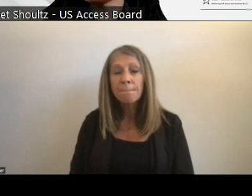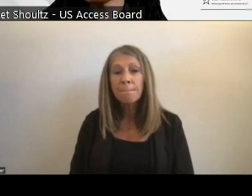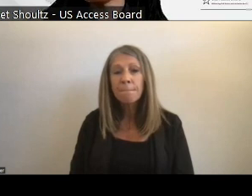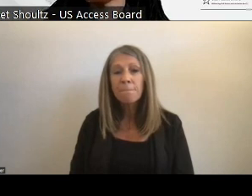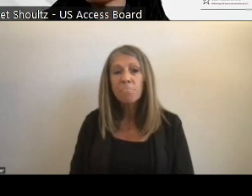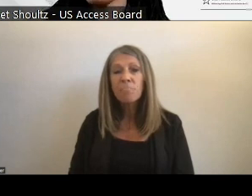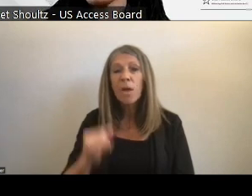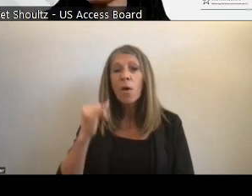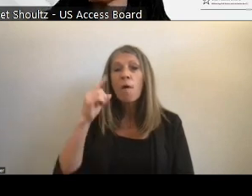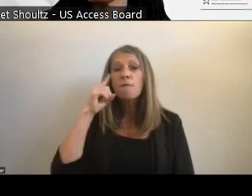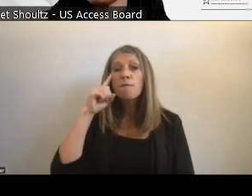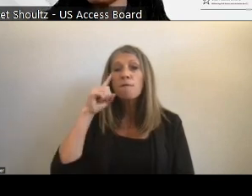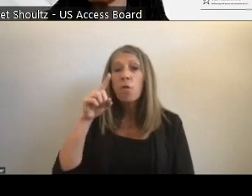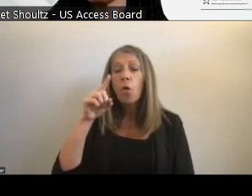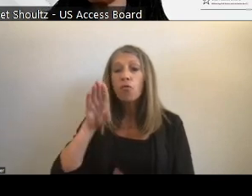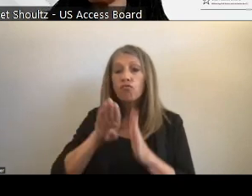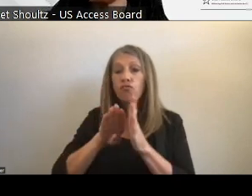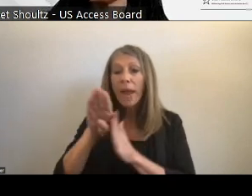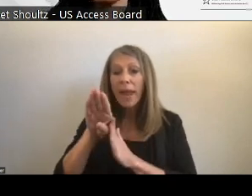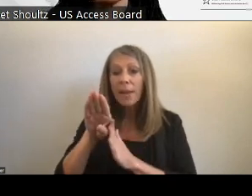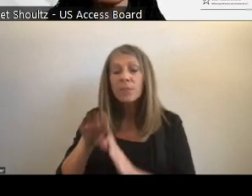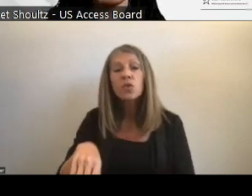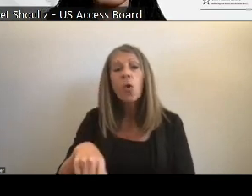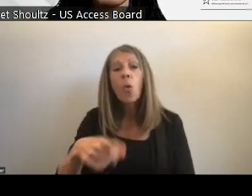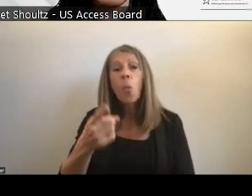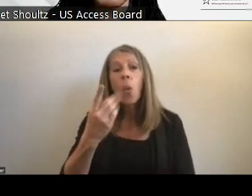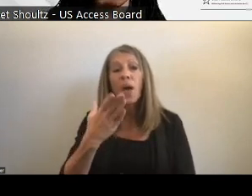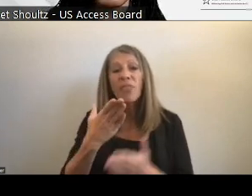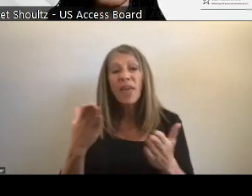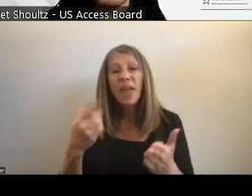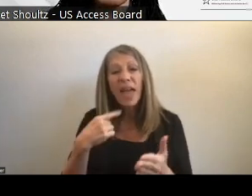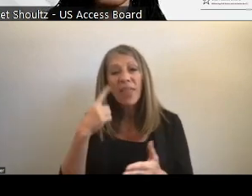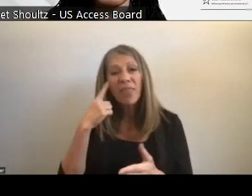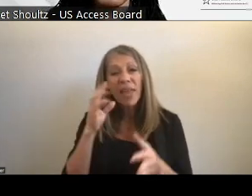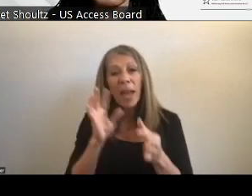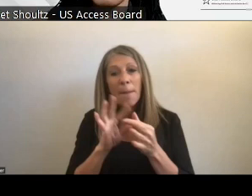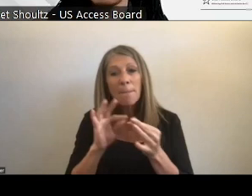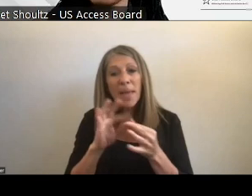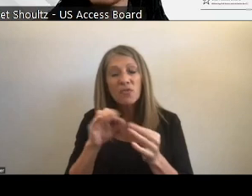So for ramps, one of the things we did and I think I mentioned this earlier is,